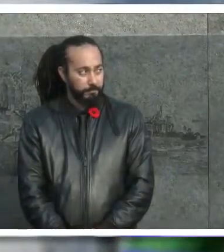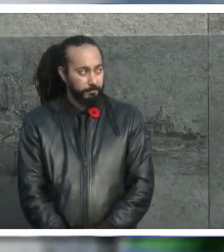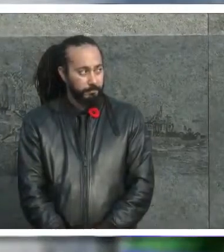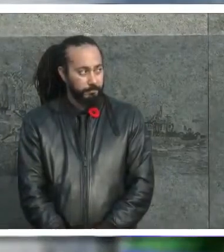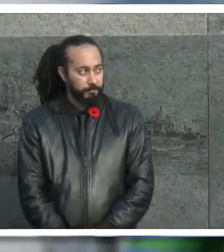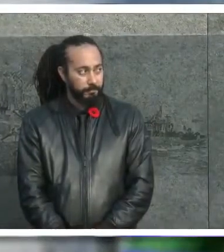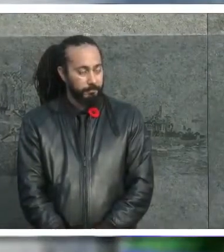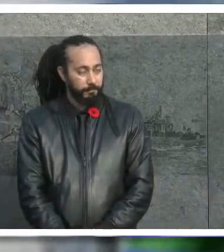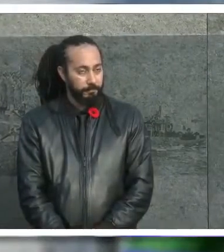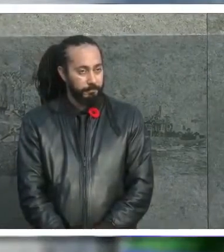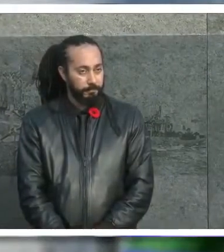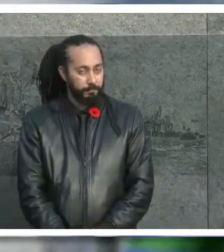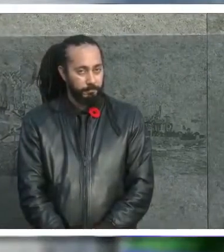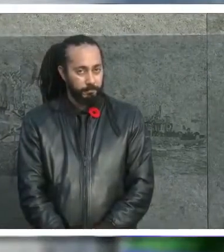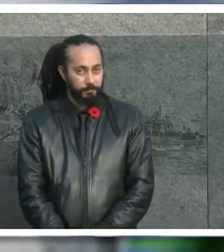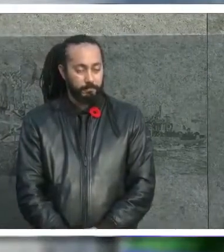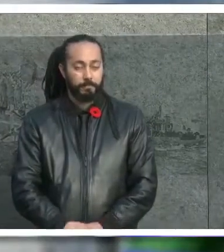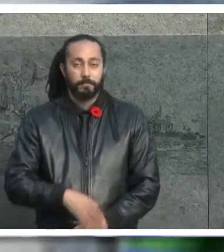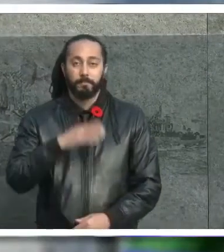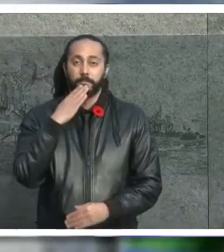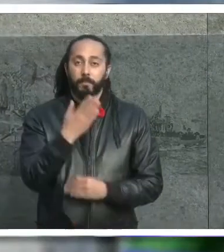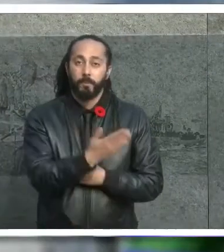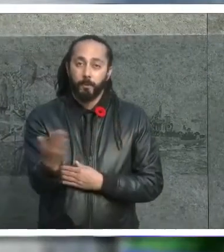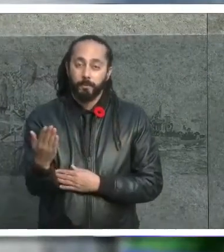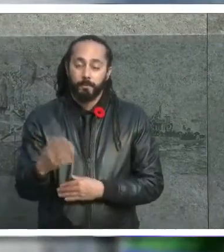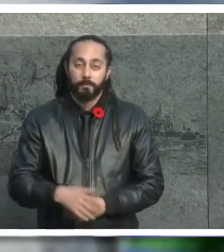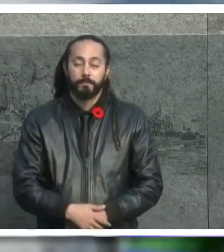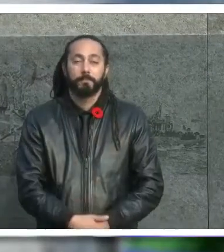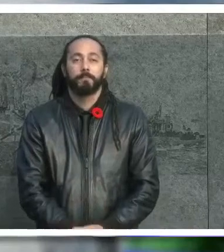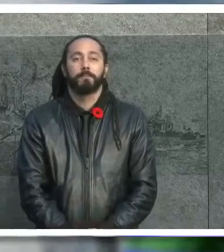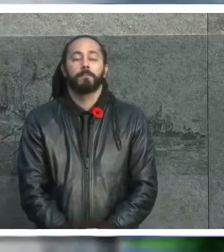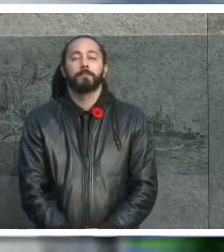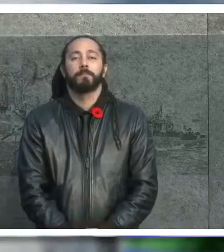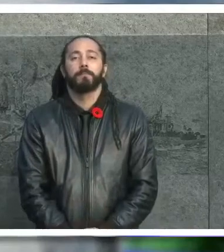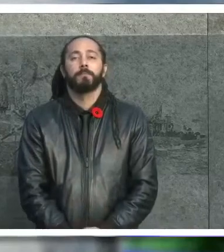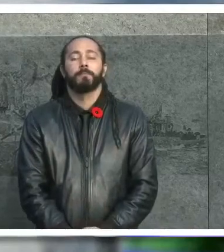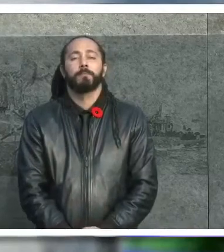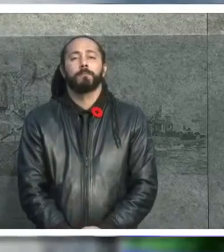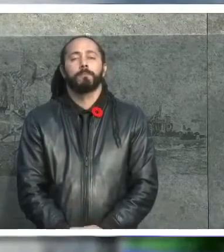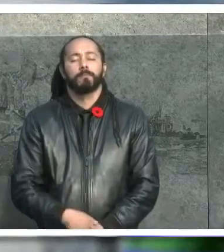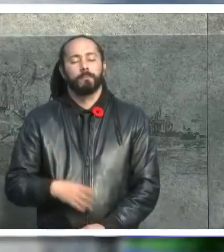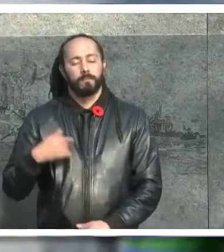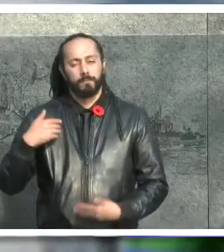Good morning. I am honored to be here